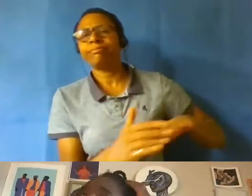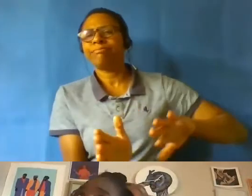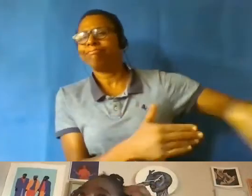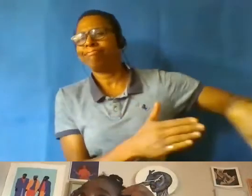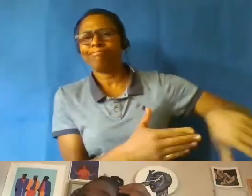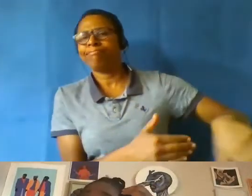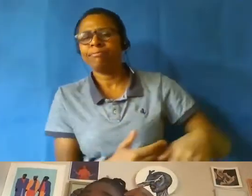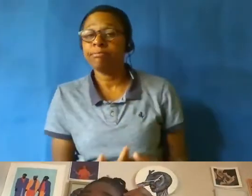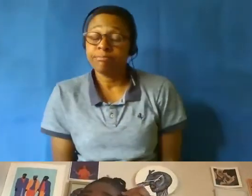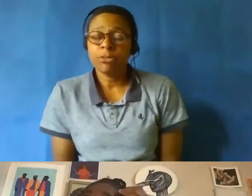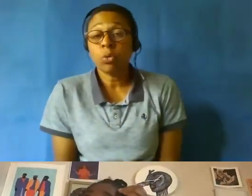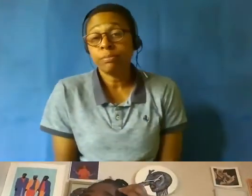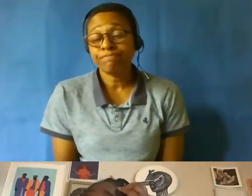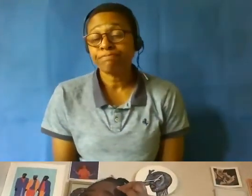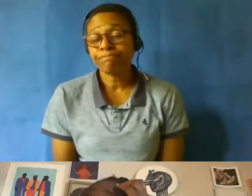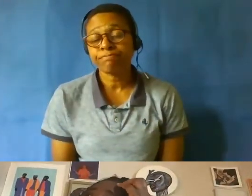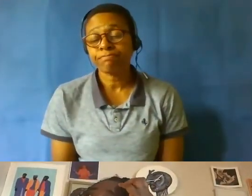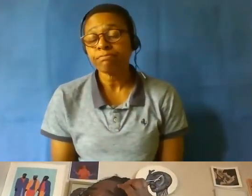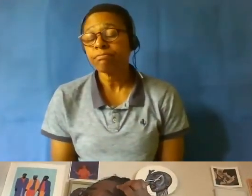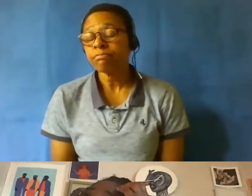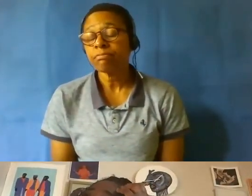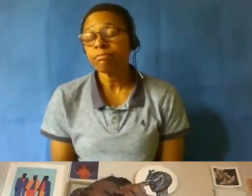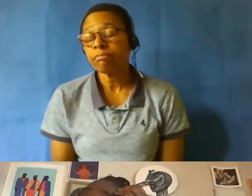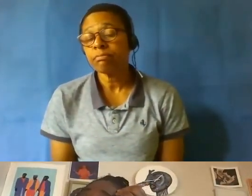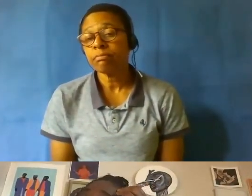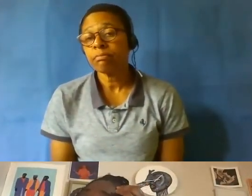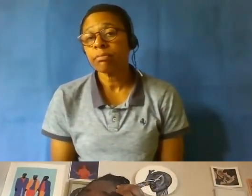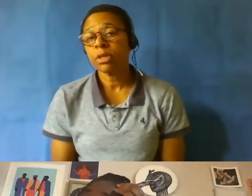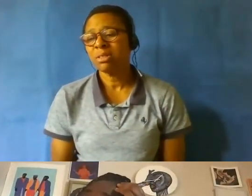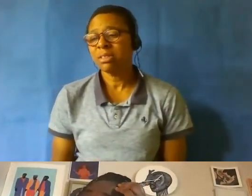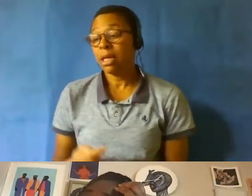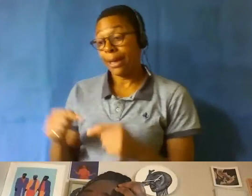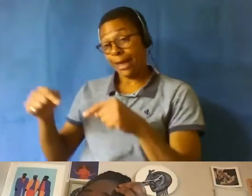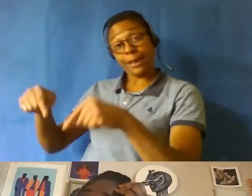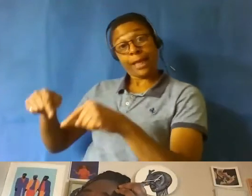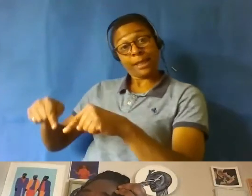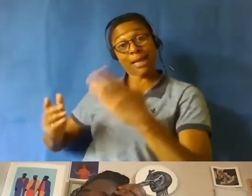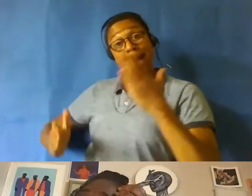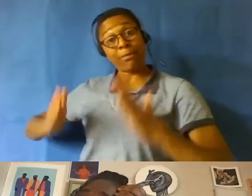of typical accepted structured language I don't know if that answers your